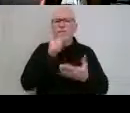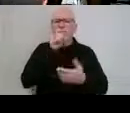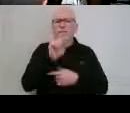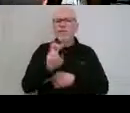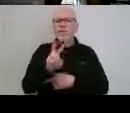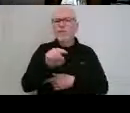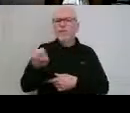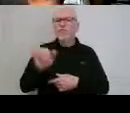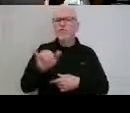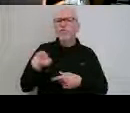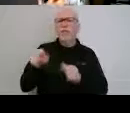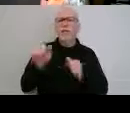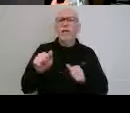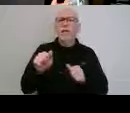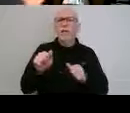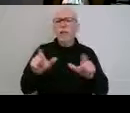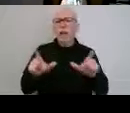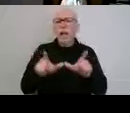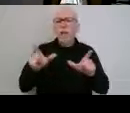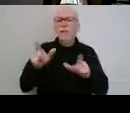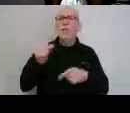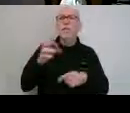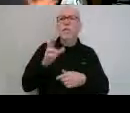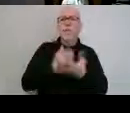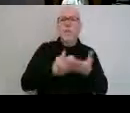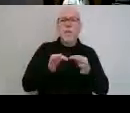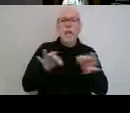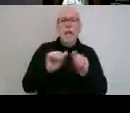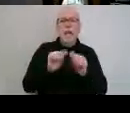that can either be licensed or some language agencies create their own.